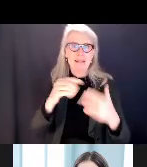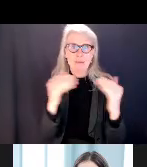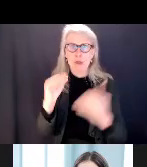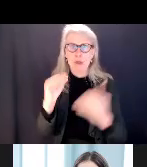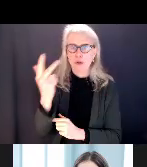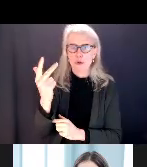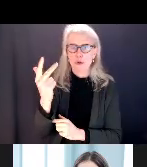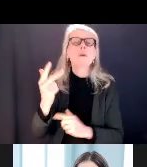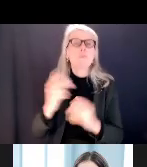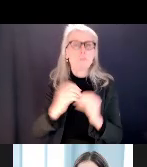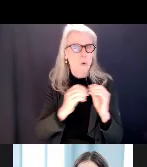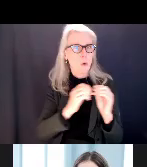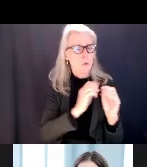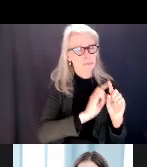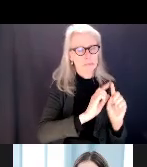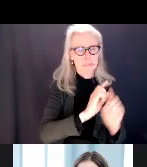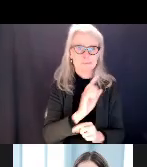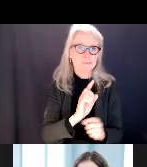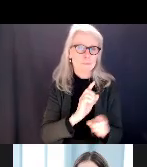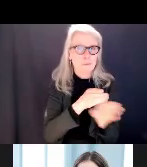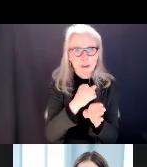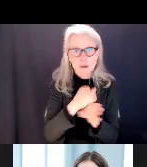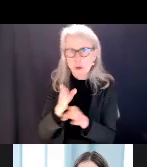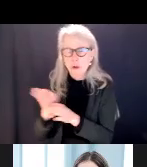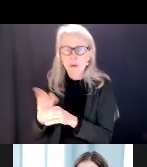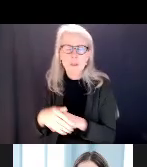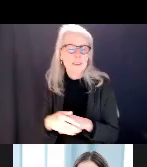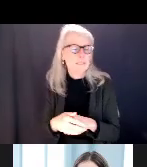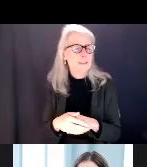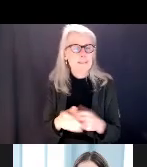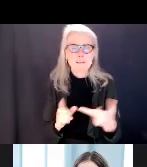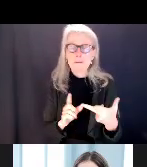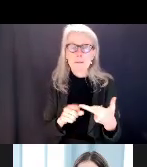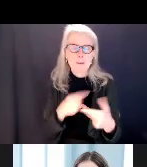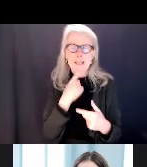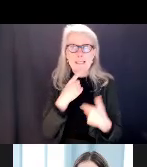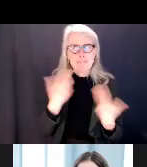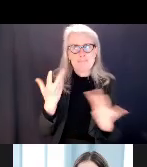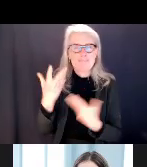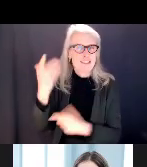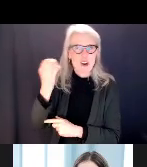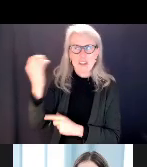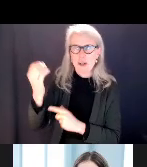say it's too soon to tell. Um it puts a lot of pressure on the parents and caregivers to provide